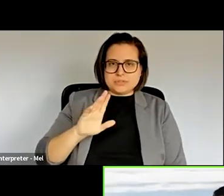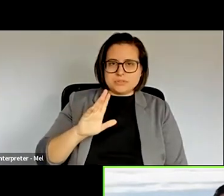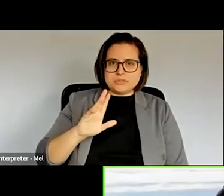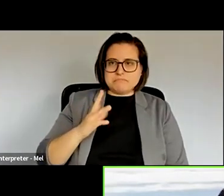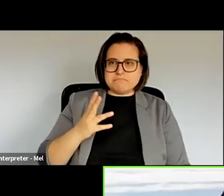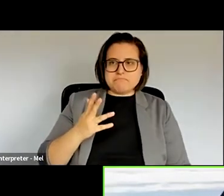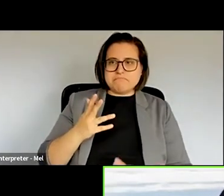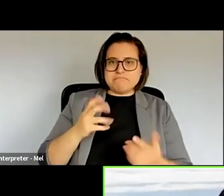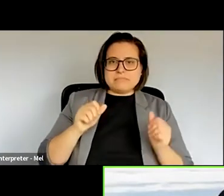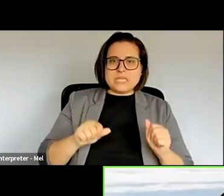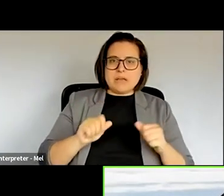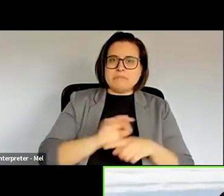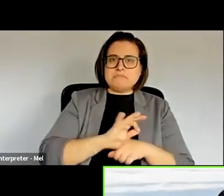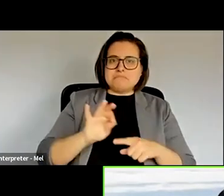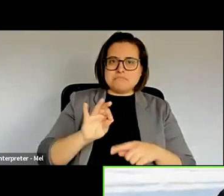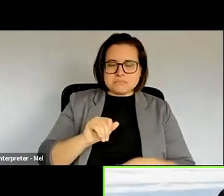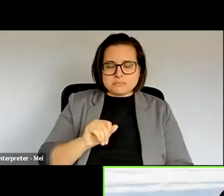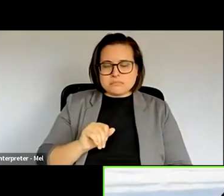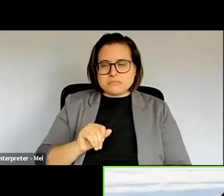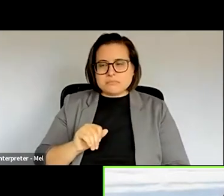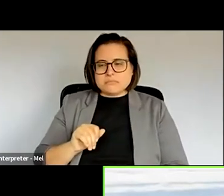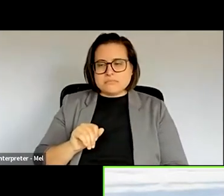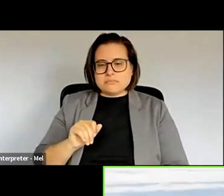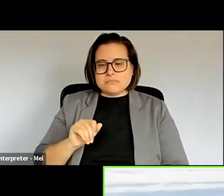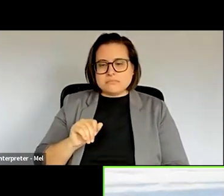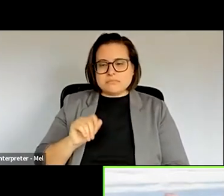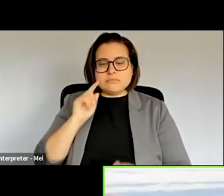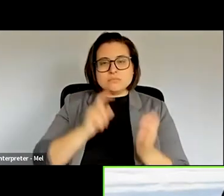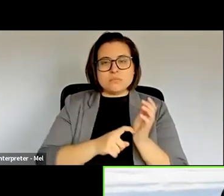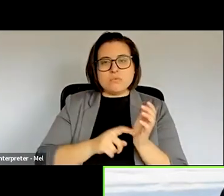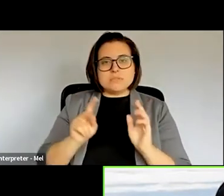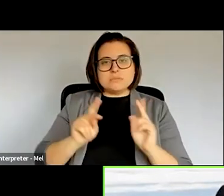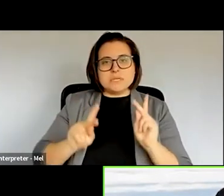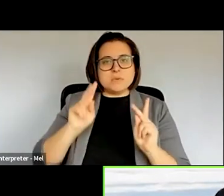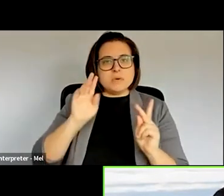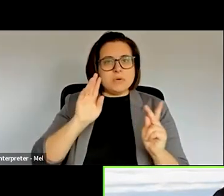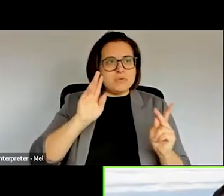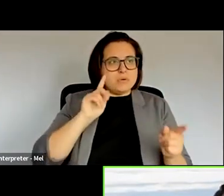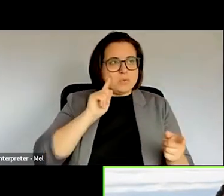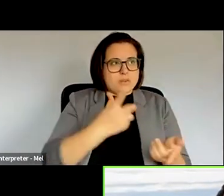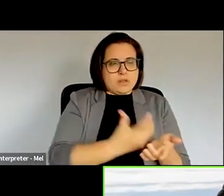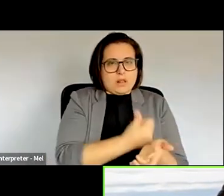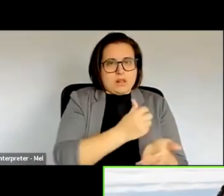of commercial uses of these conversational agents to promote even more misinformation and